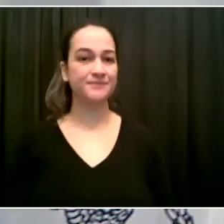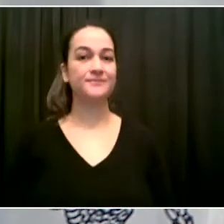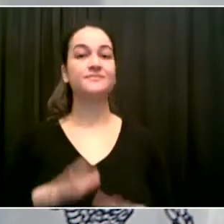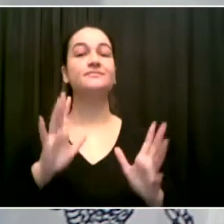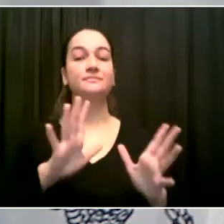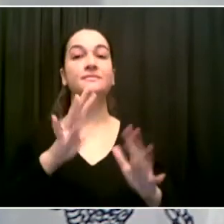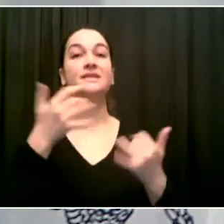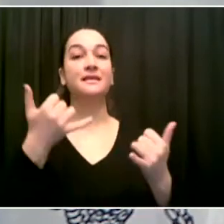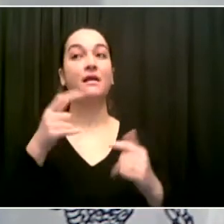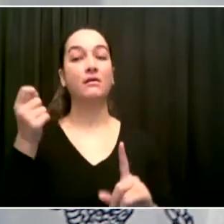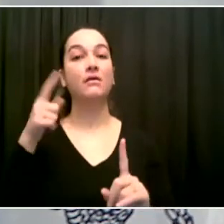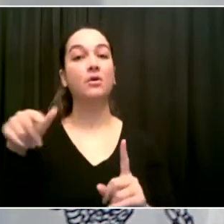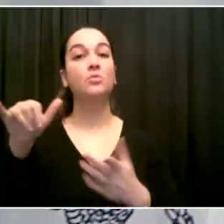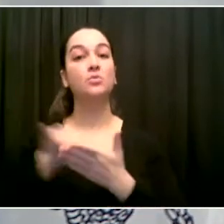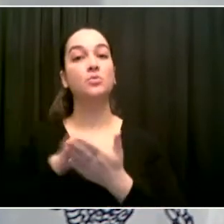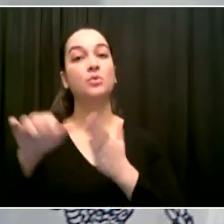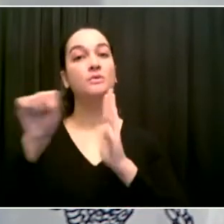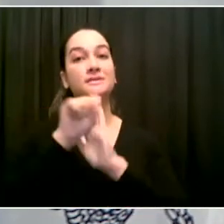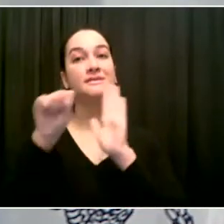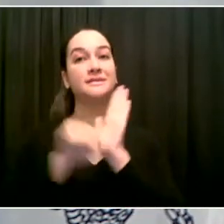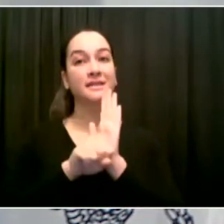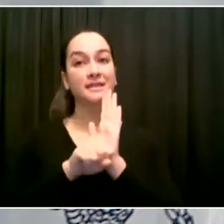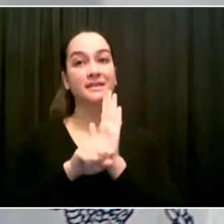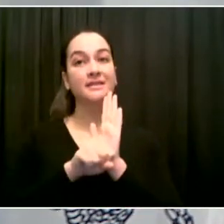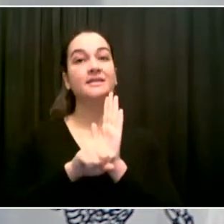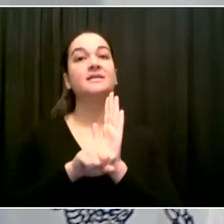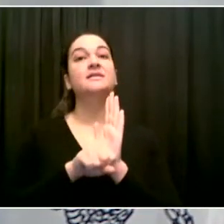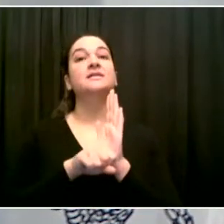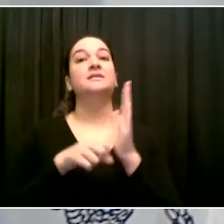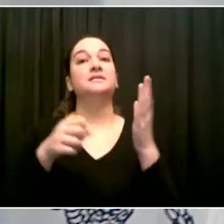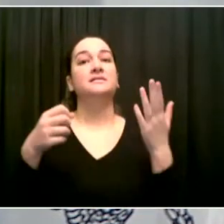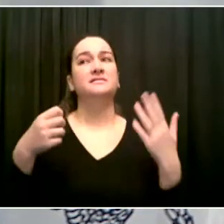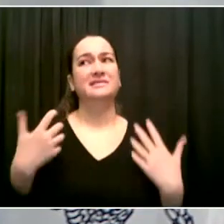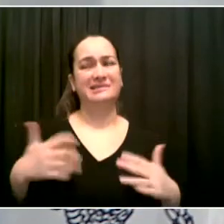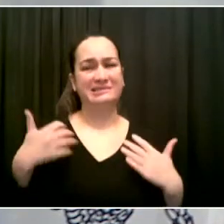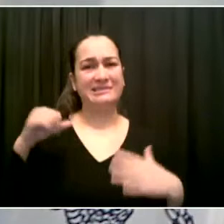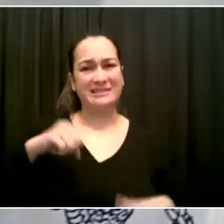WERE ABOUT TO CROSS AND ON PLEASANT